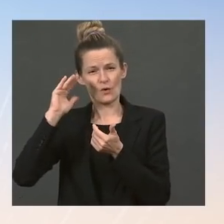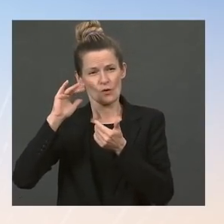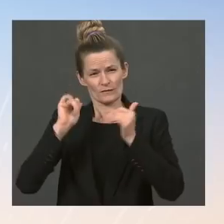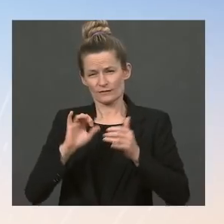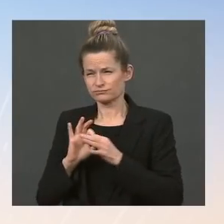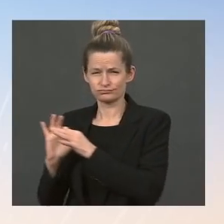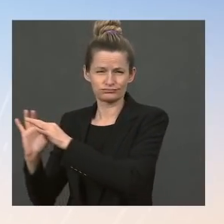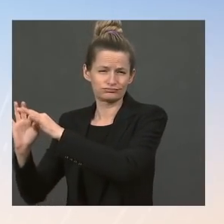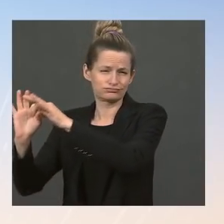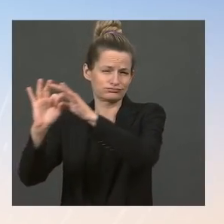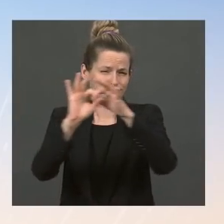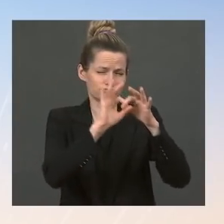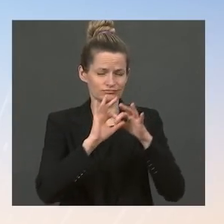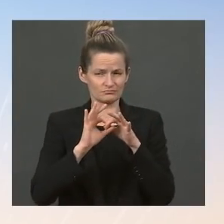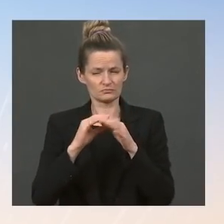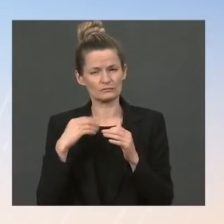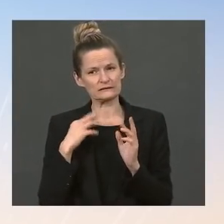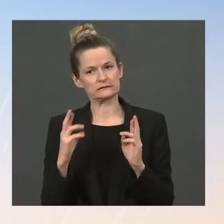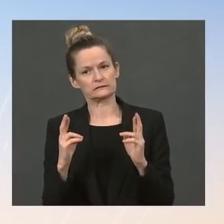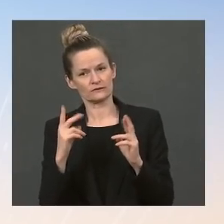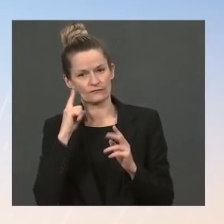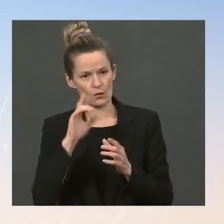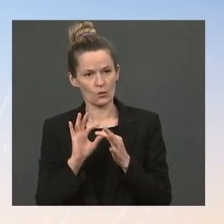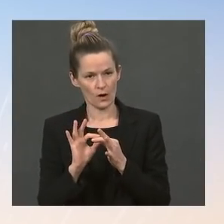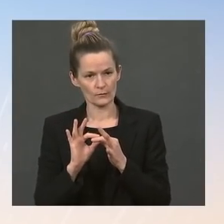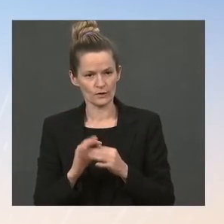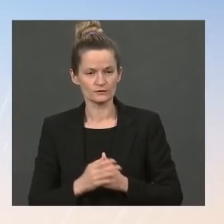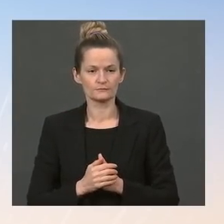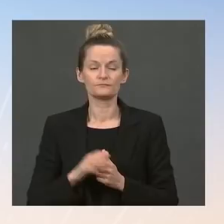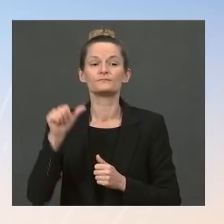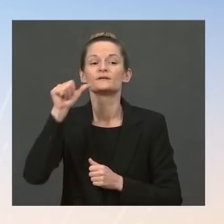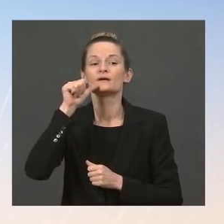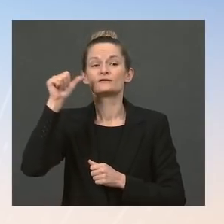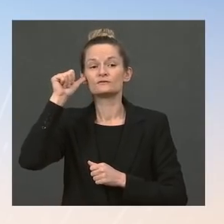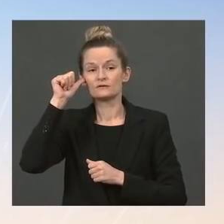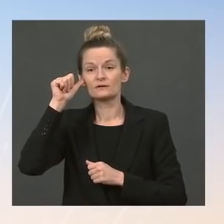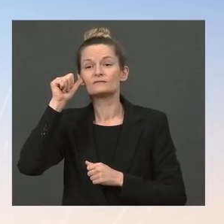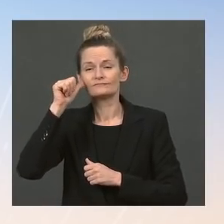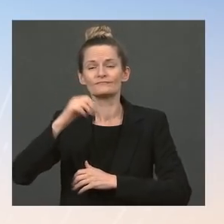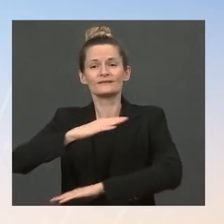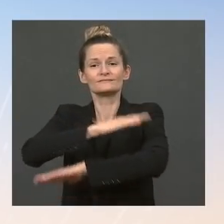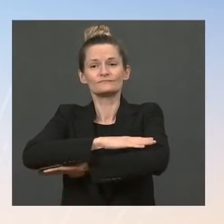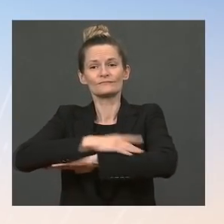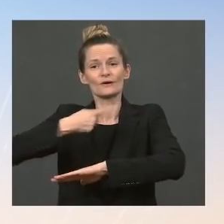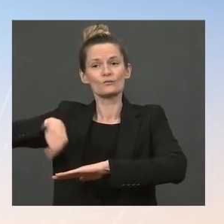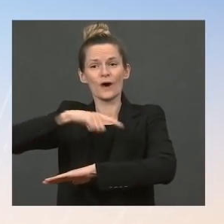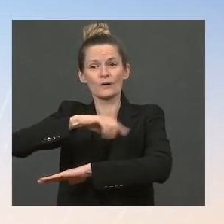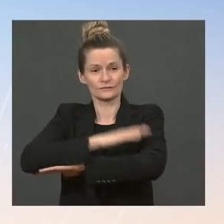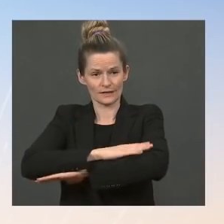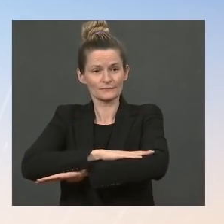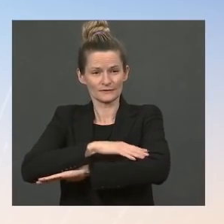I also wanted to highlight that, yesterday, the Business Roundtable, which represents many of America's leading companies, sent a letter urging Congress